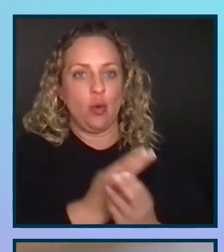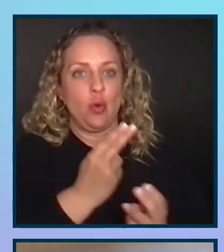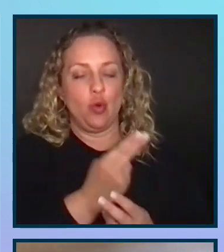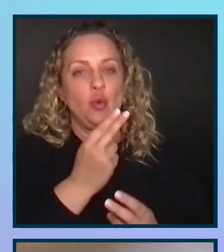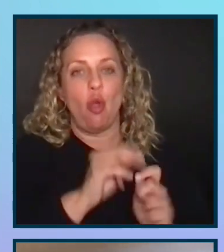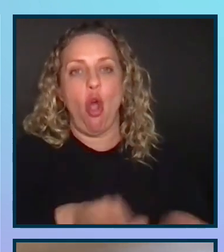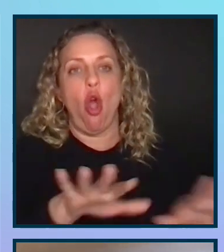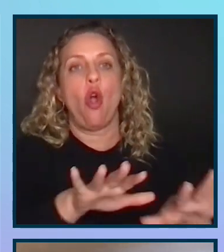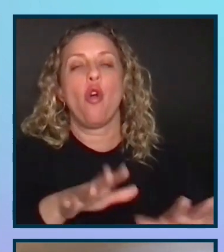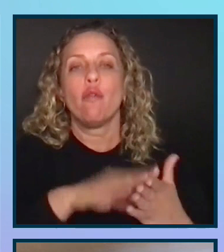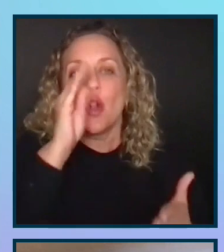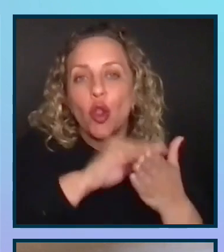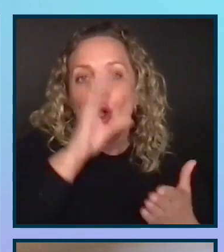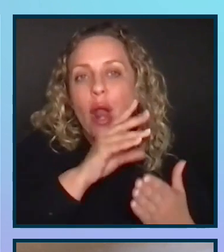and Inclusive Design.